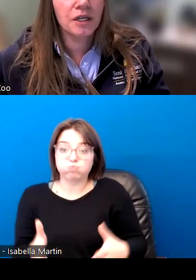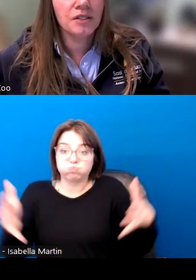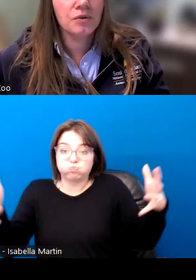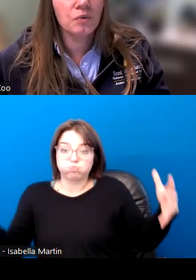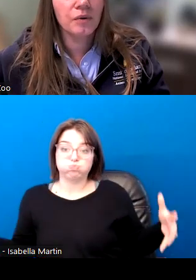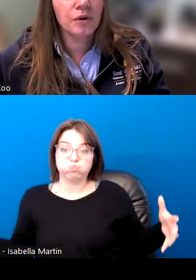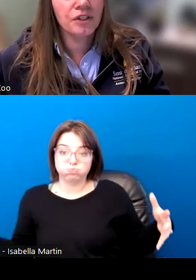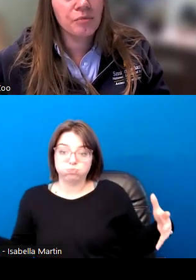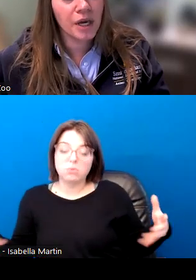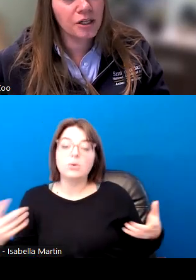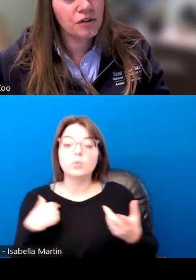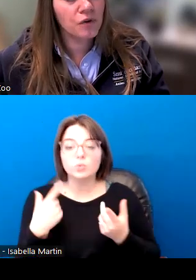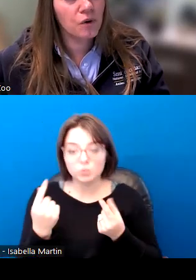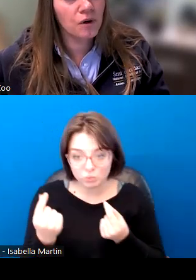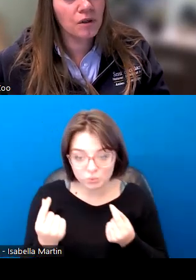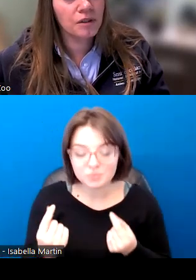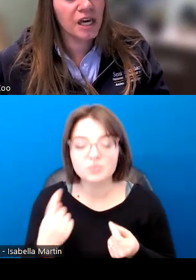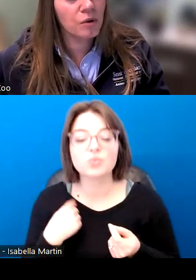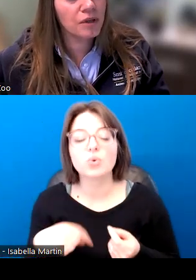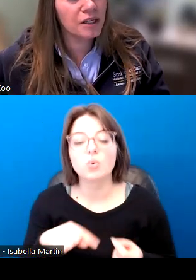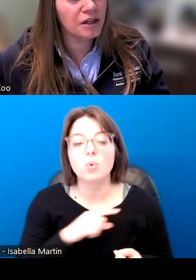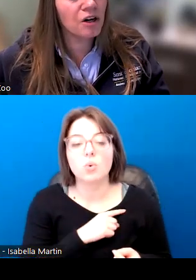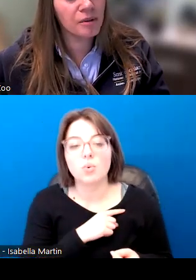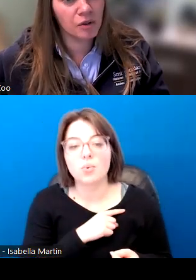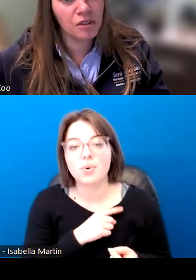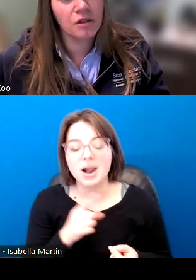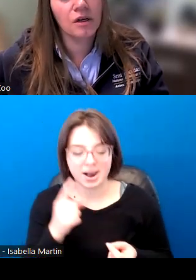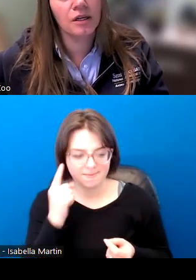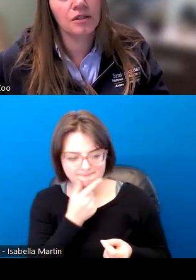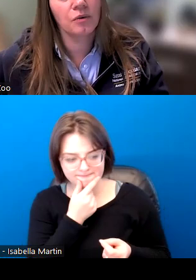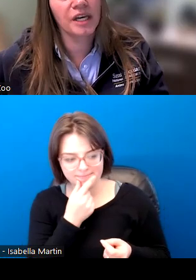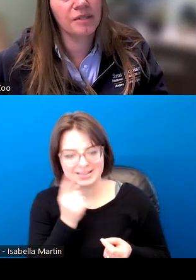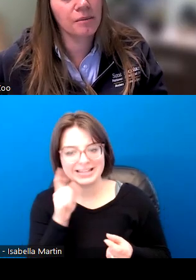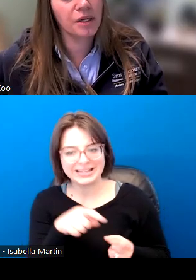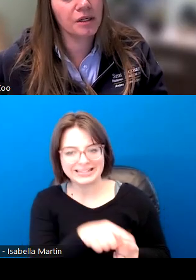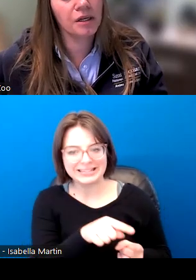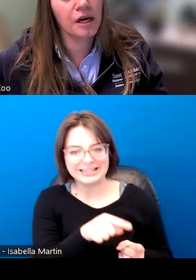was we were going to manage for the animal that needed our help the most and so we kept Ambika